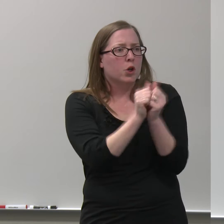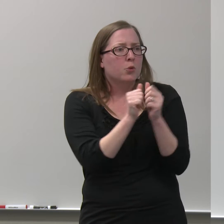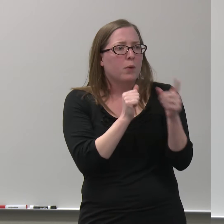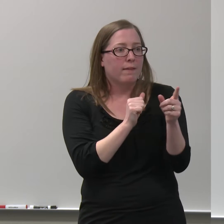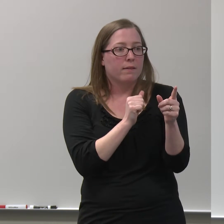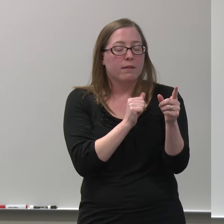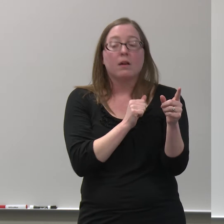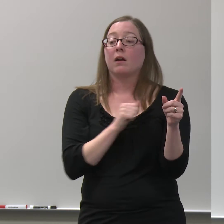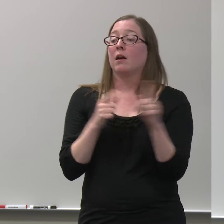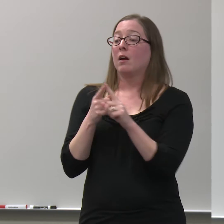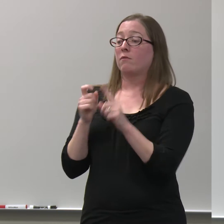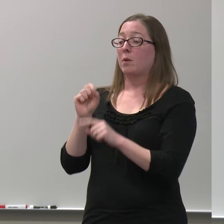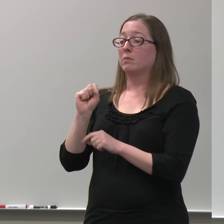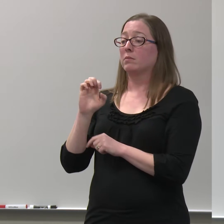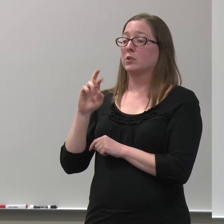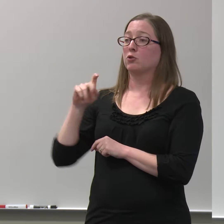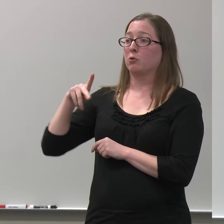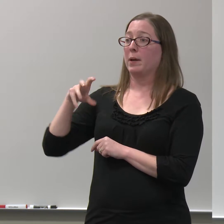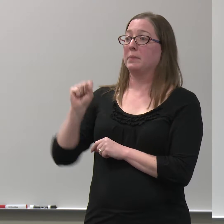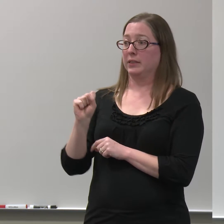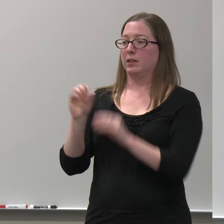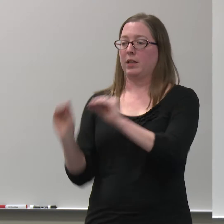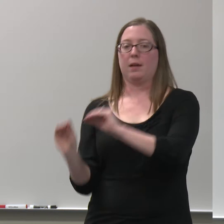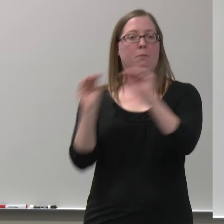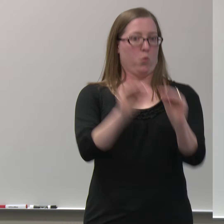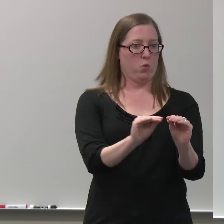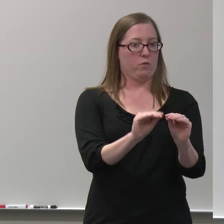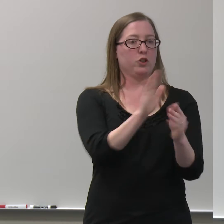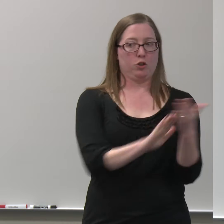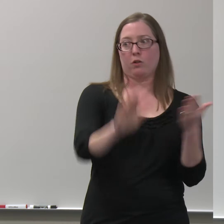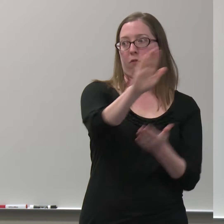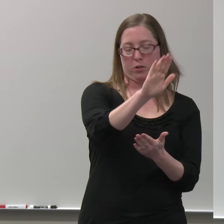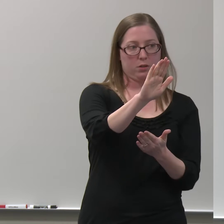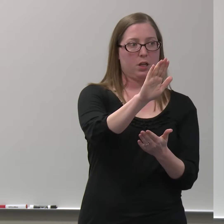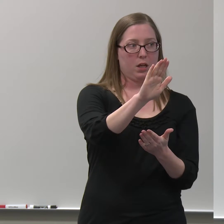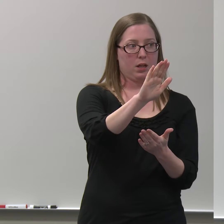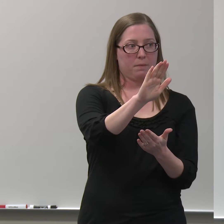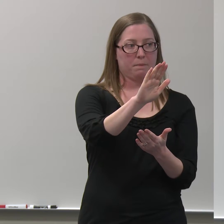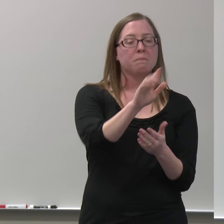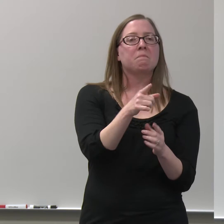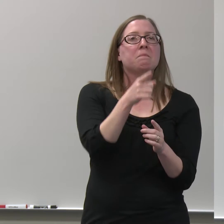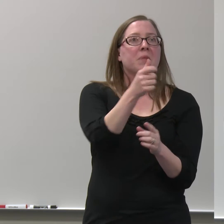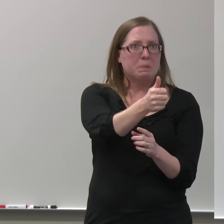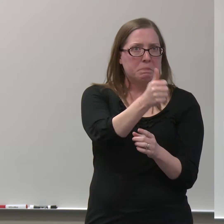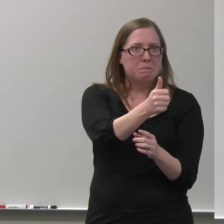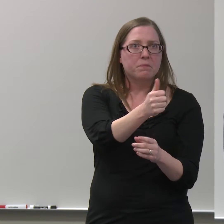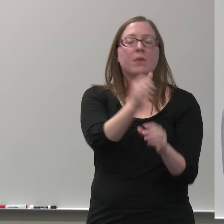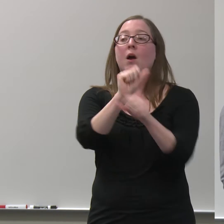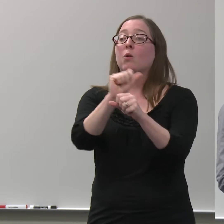from Scripps up to the university, and his-- he had worked together with another professor